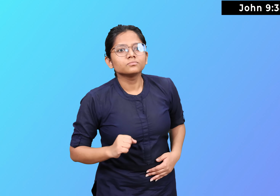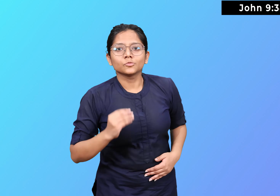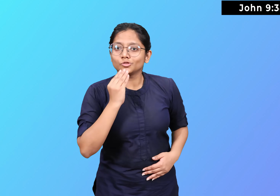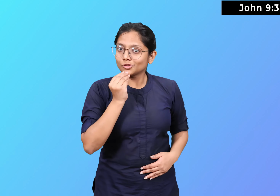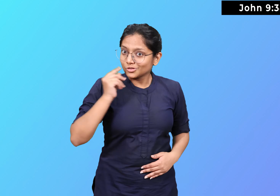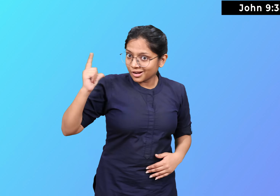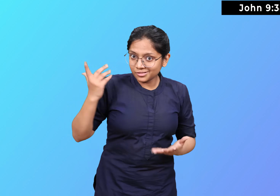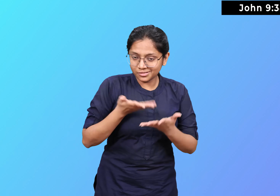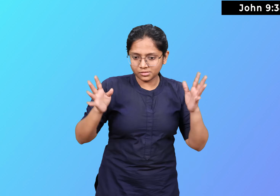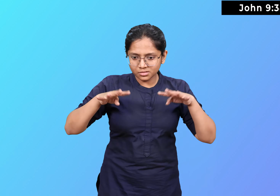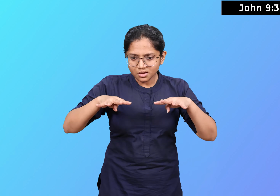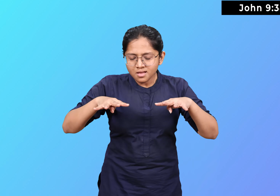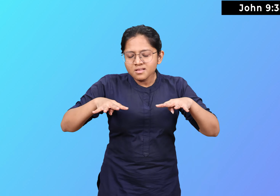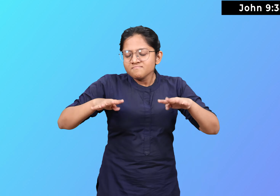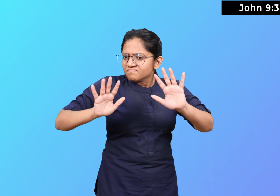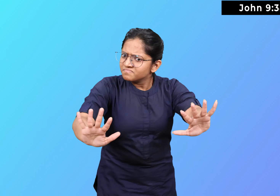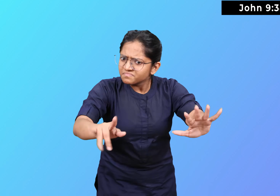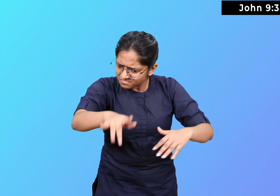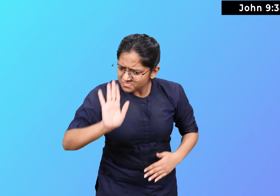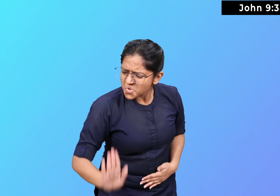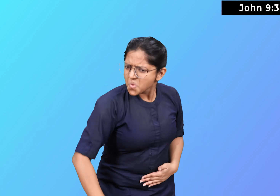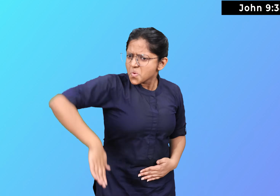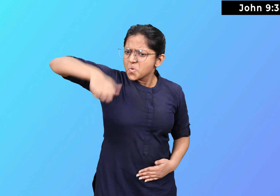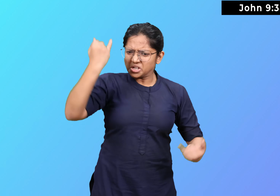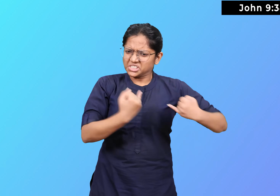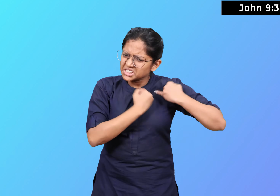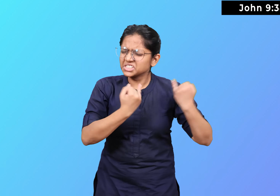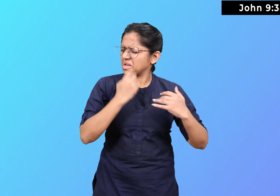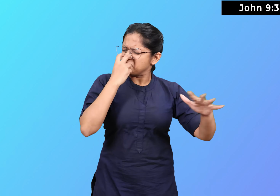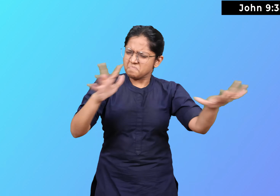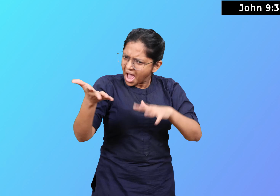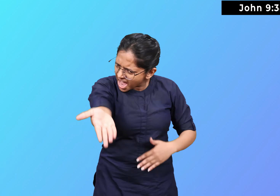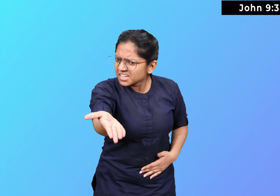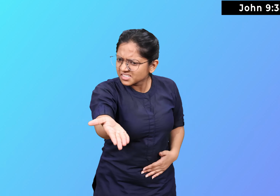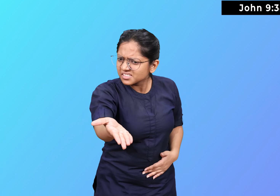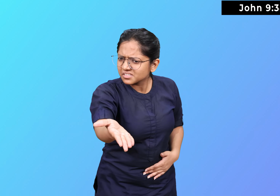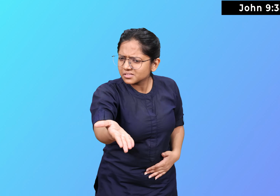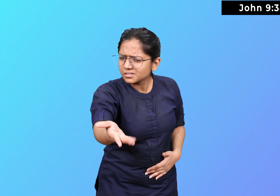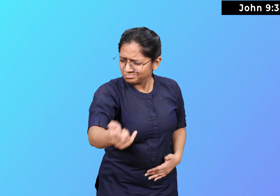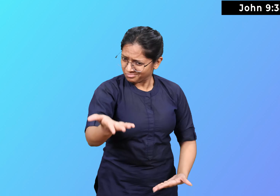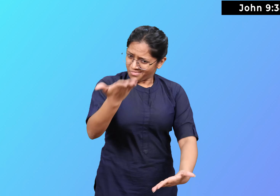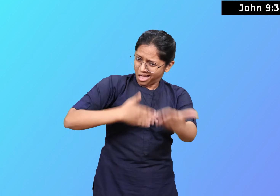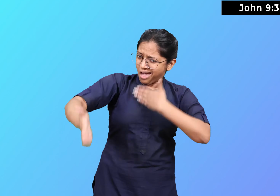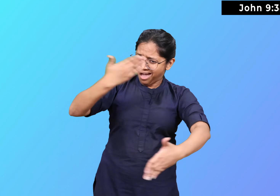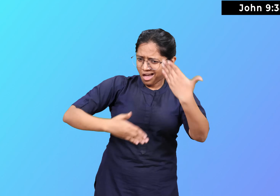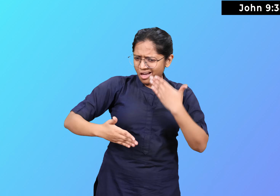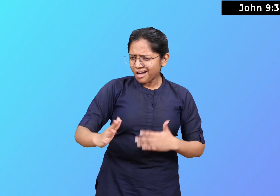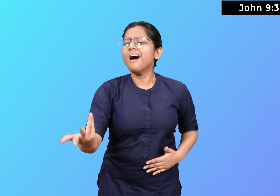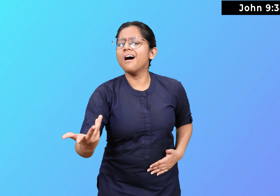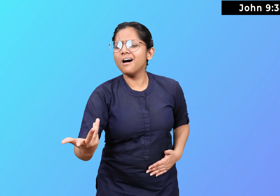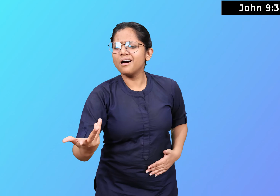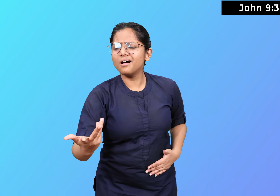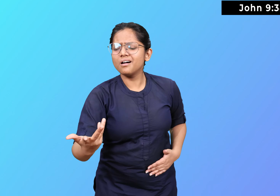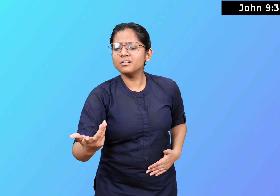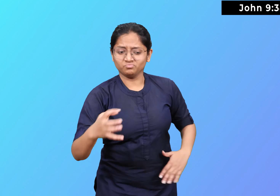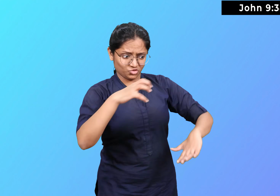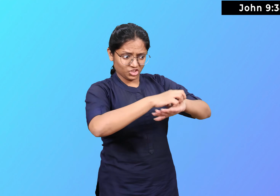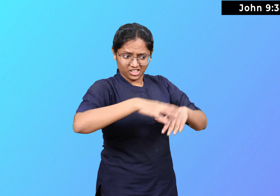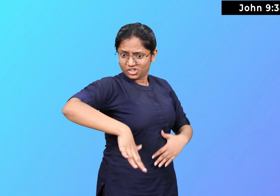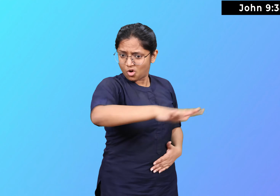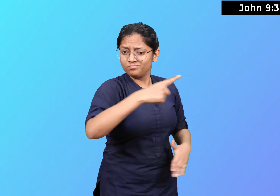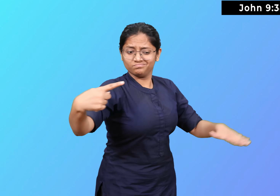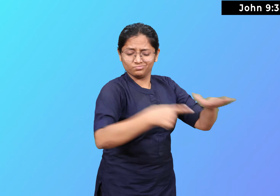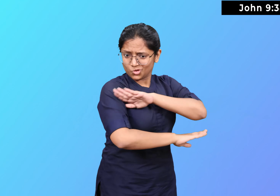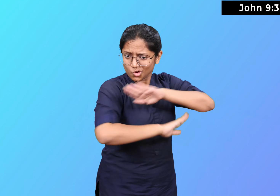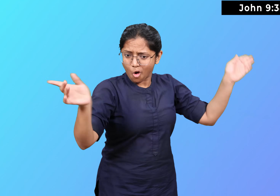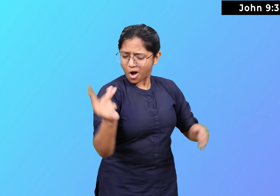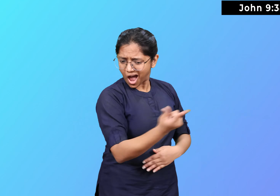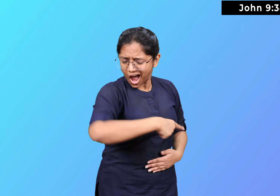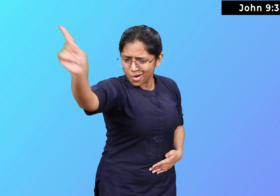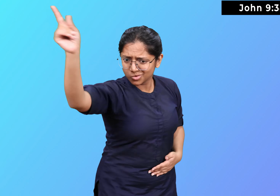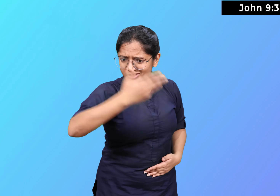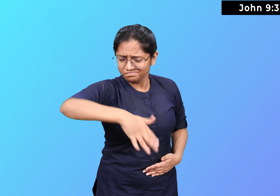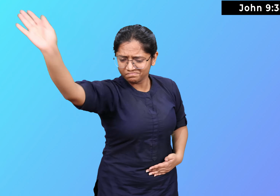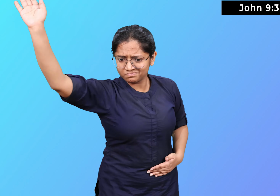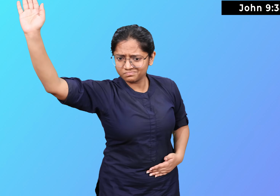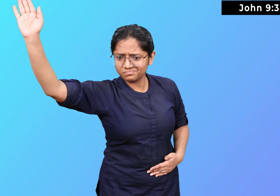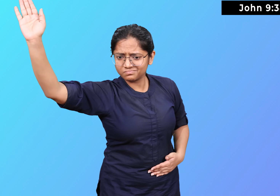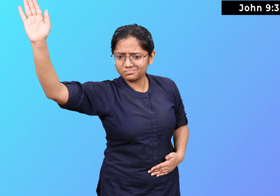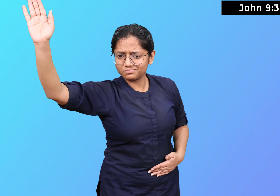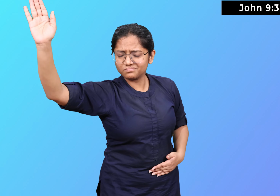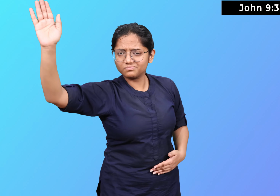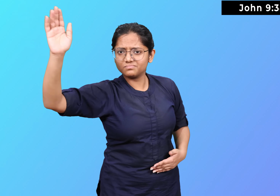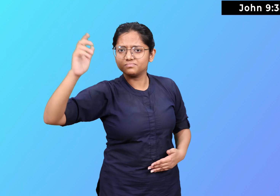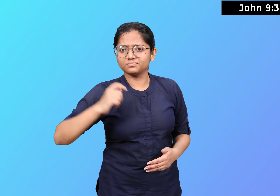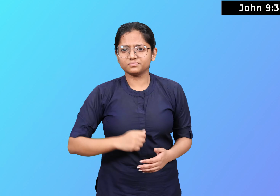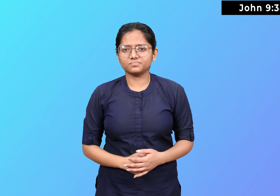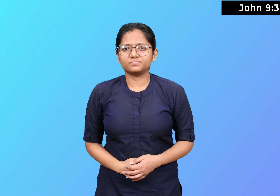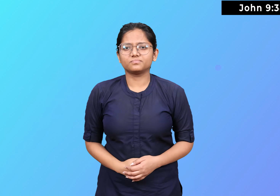The Jewish leaders answered, “You were born full of sin! Are you trying to teach us?” And they told the man to get out of the synagogue and to stay out.